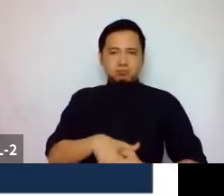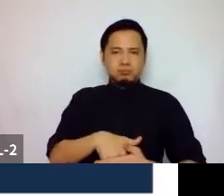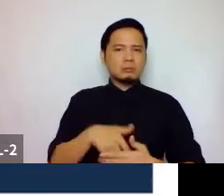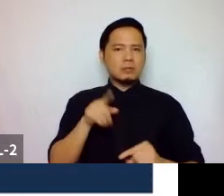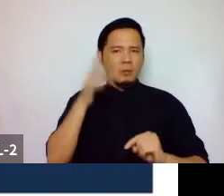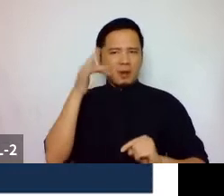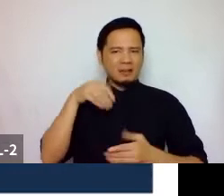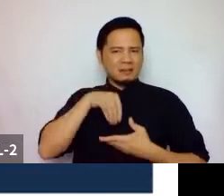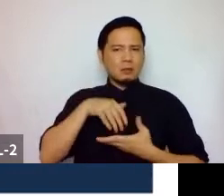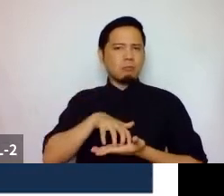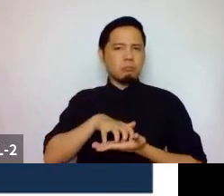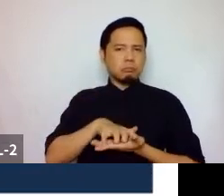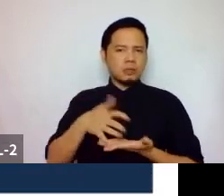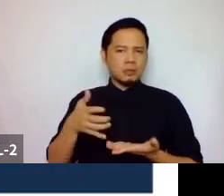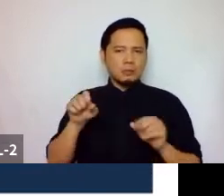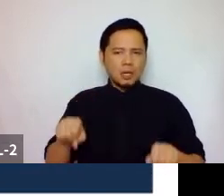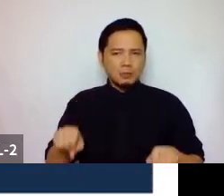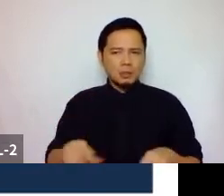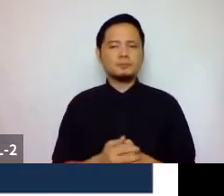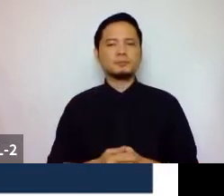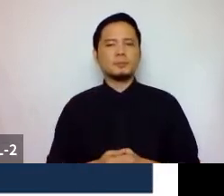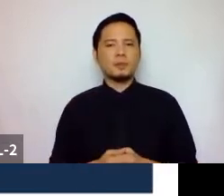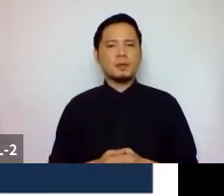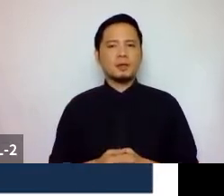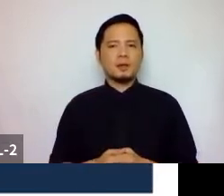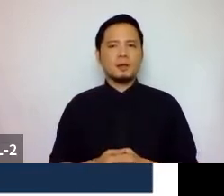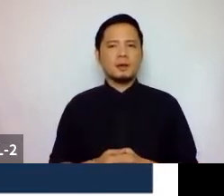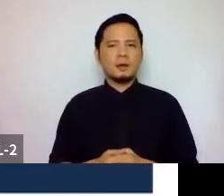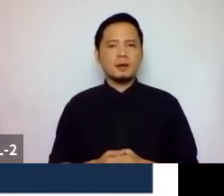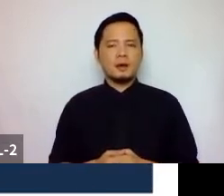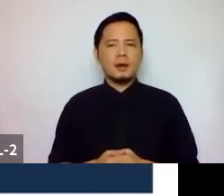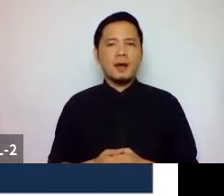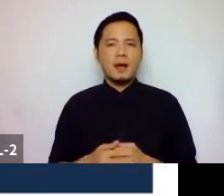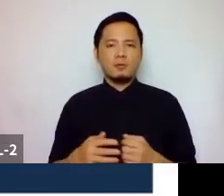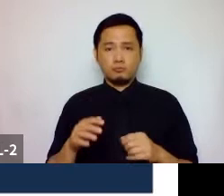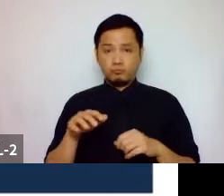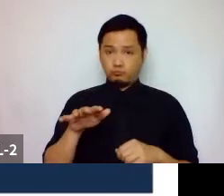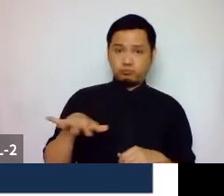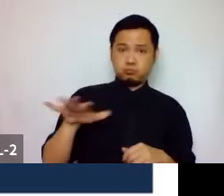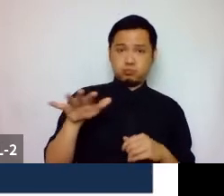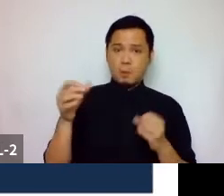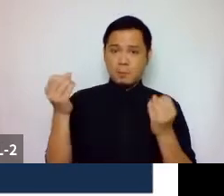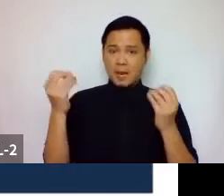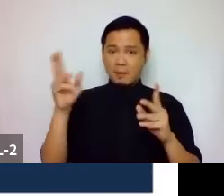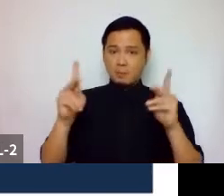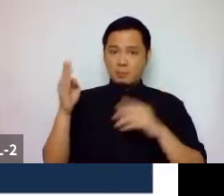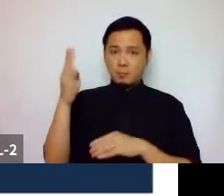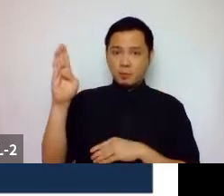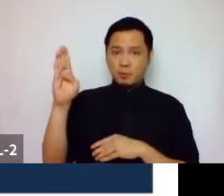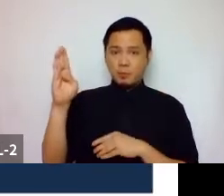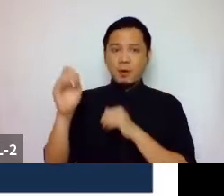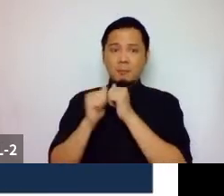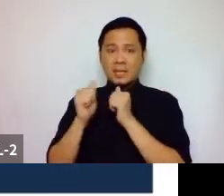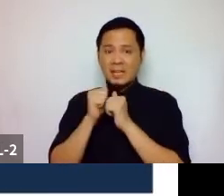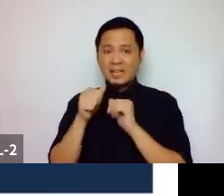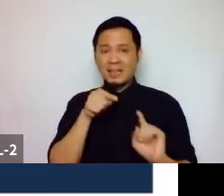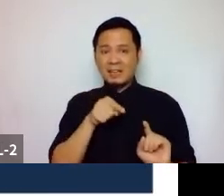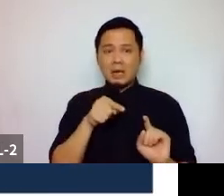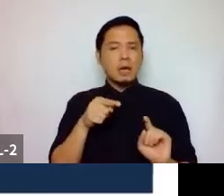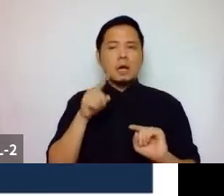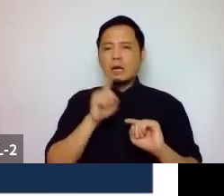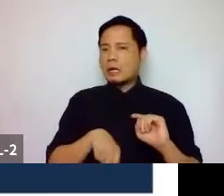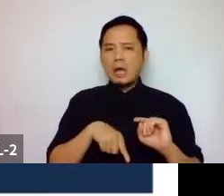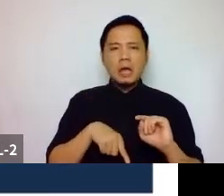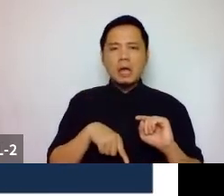So if a lot of us become blue or vaccinated, we can also protect those who cannot be vaccinated.